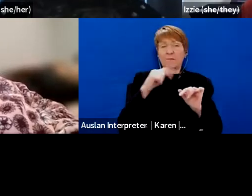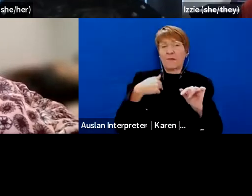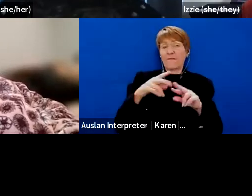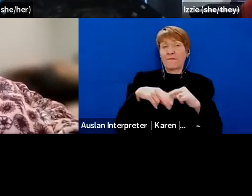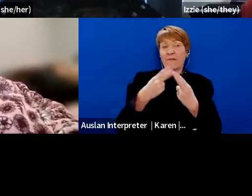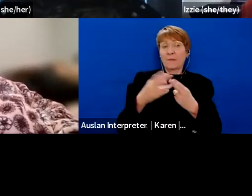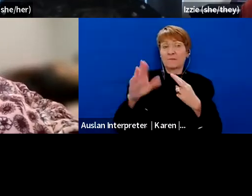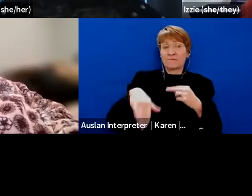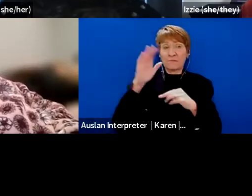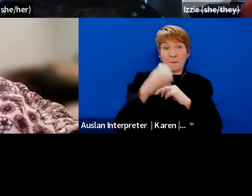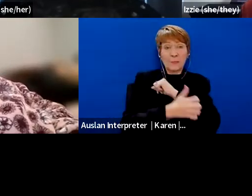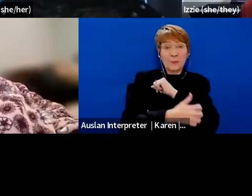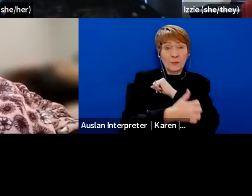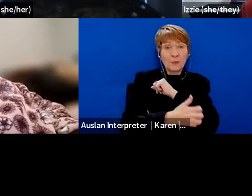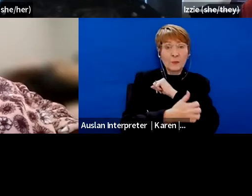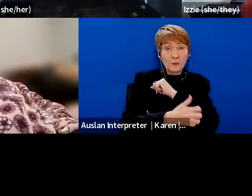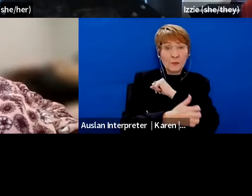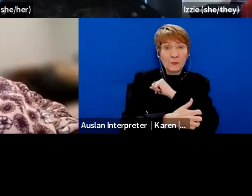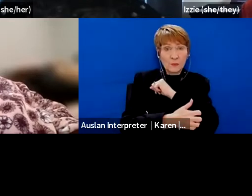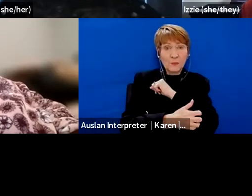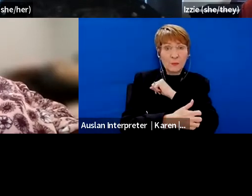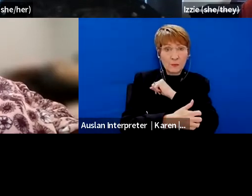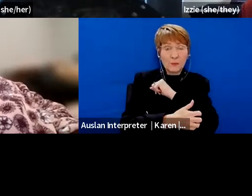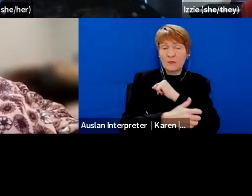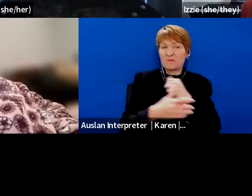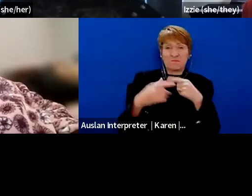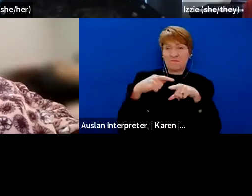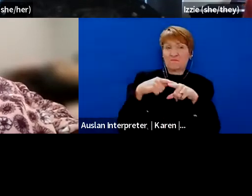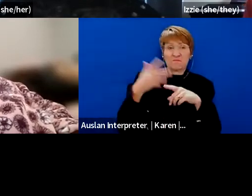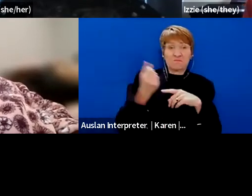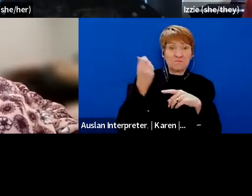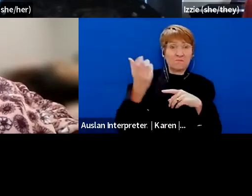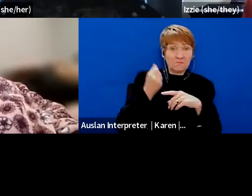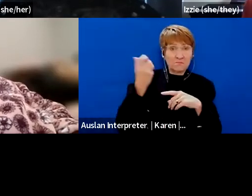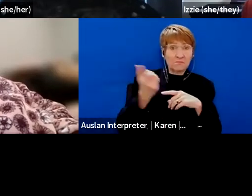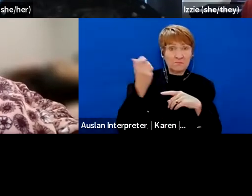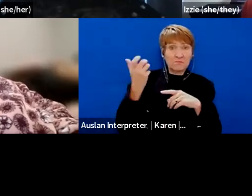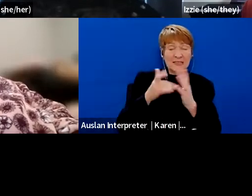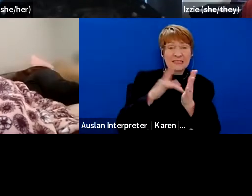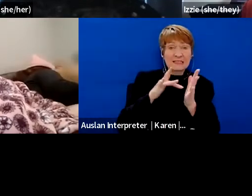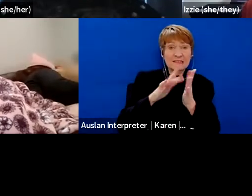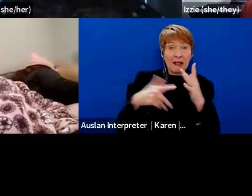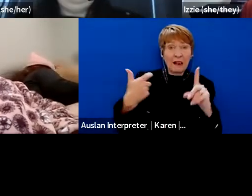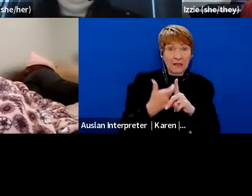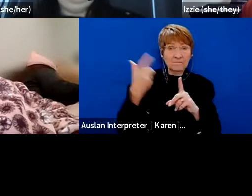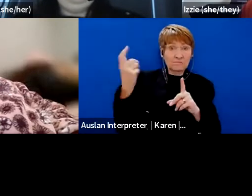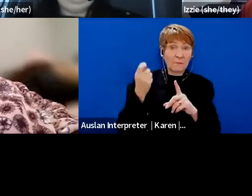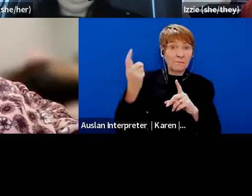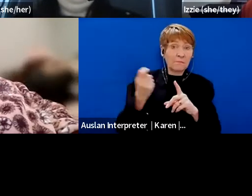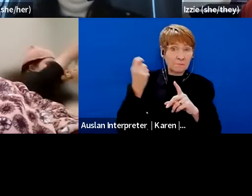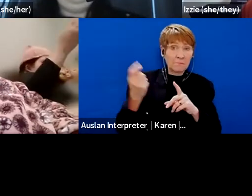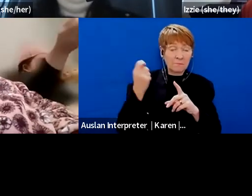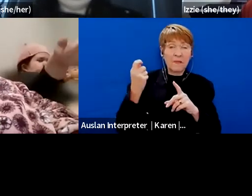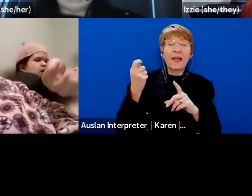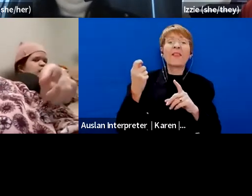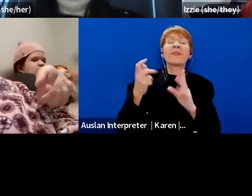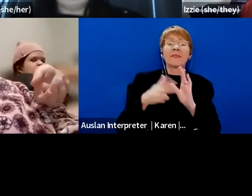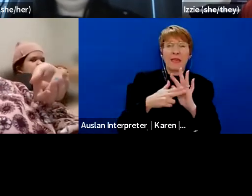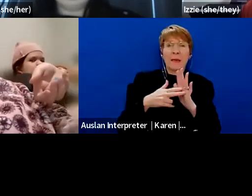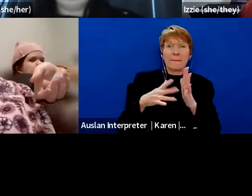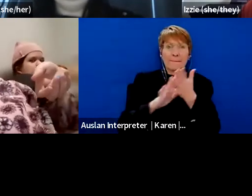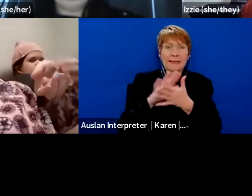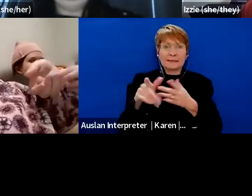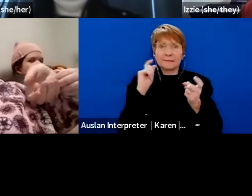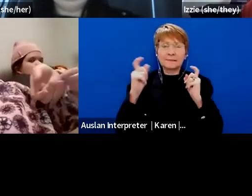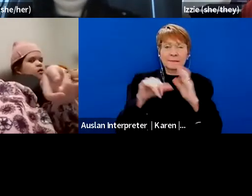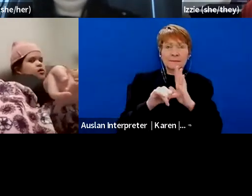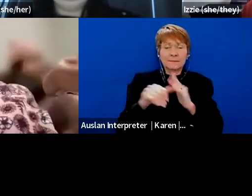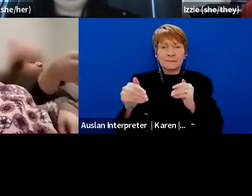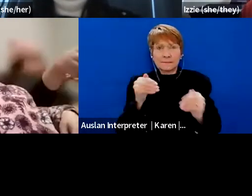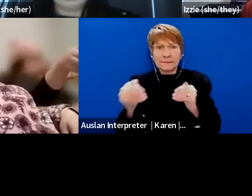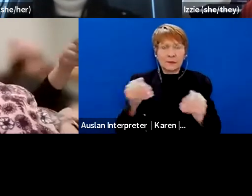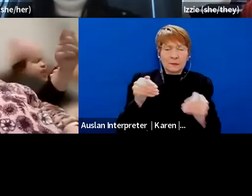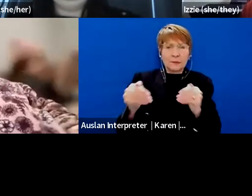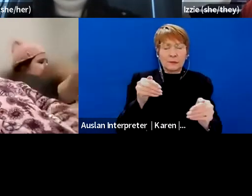My family grew up quite poor, we relied on central link, and, you know, as a result of that when financial concerns are always at the forefront.